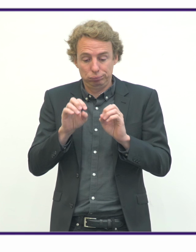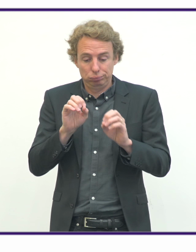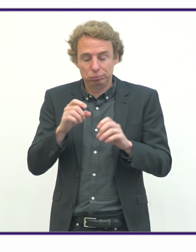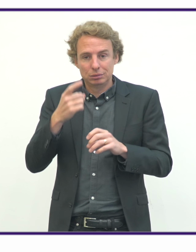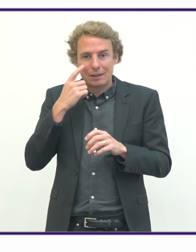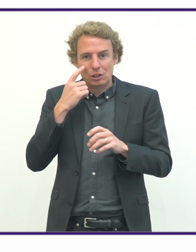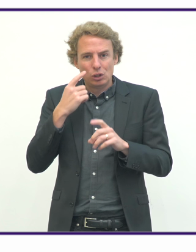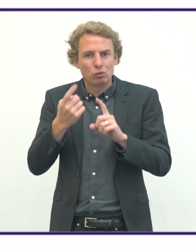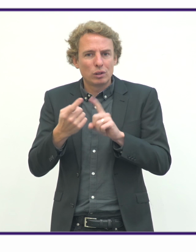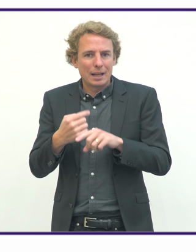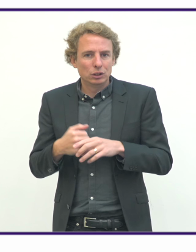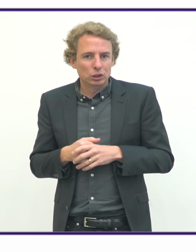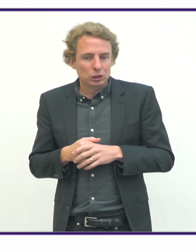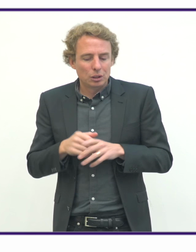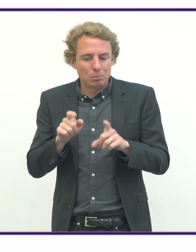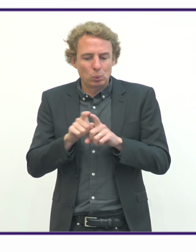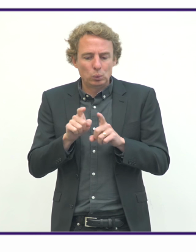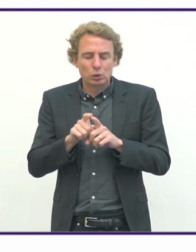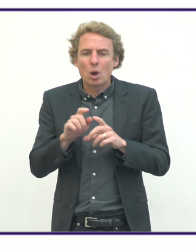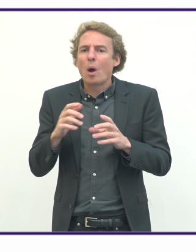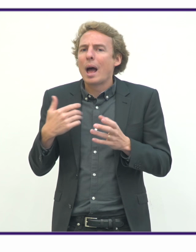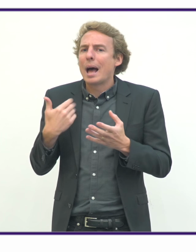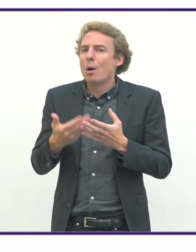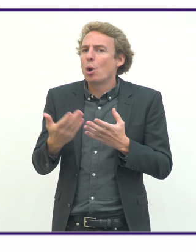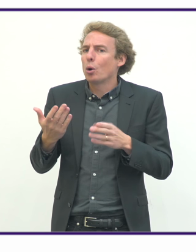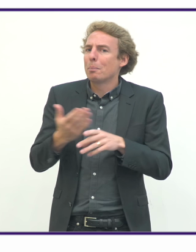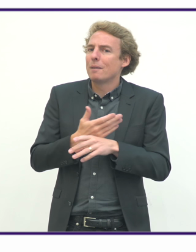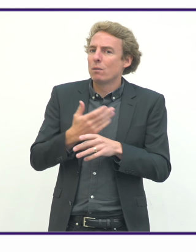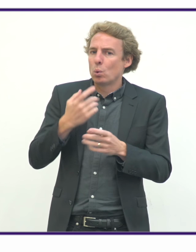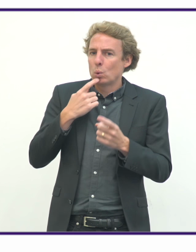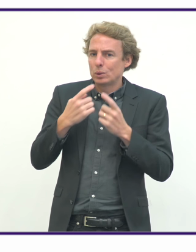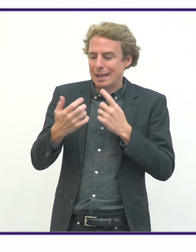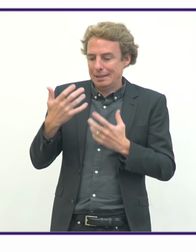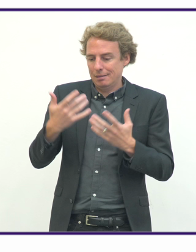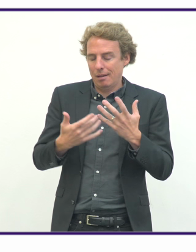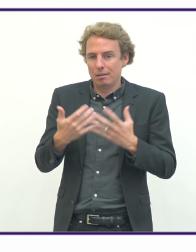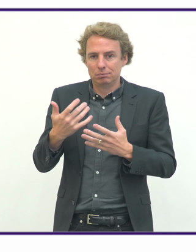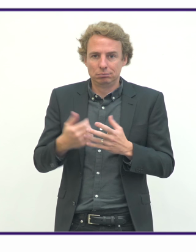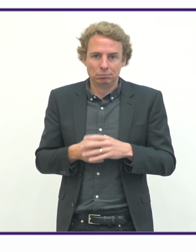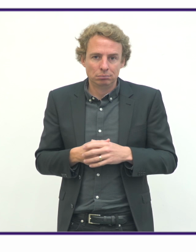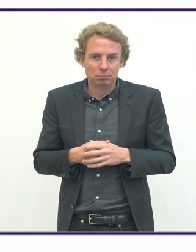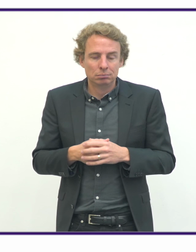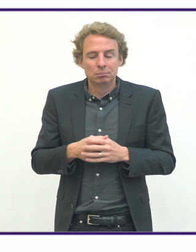is taking, but also how long it takes to get data back. I've therefore got the full idea of how responsive